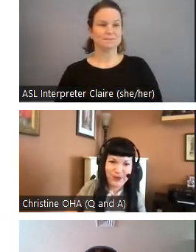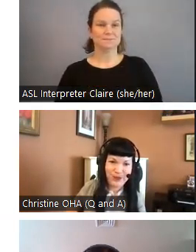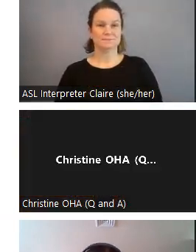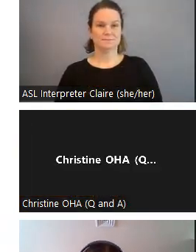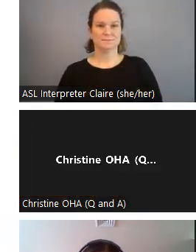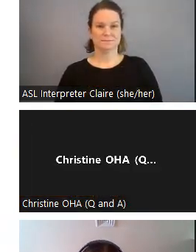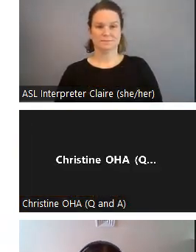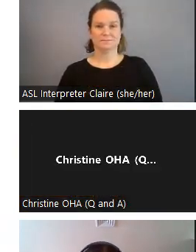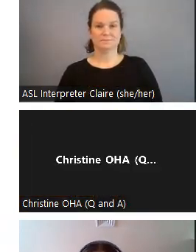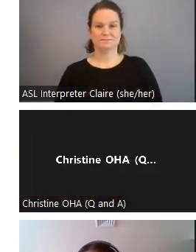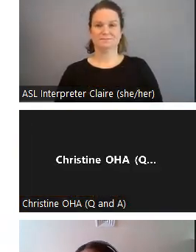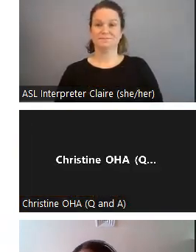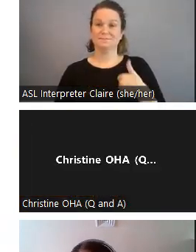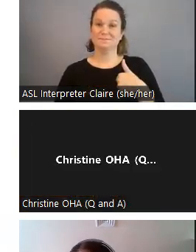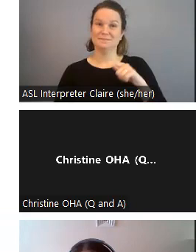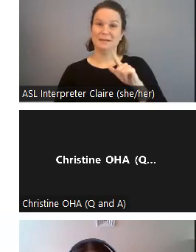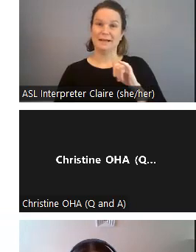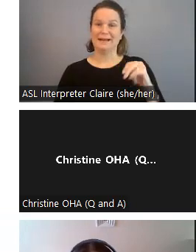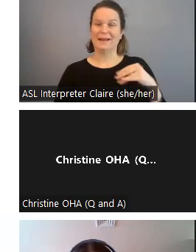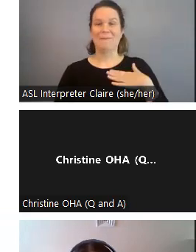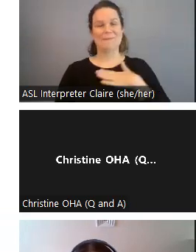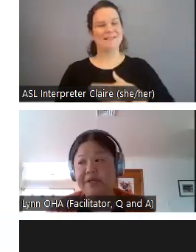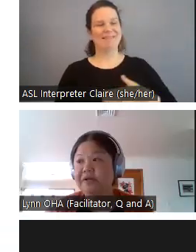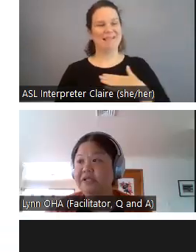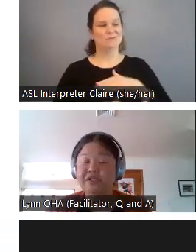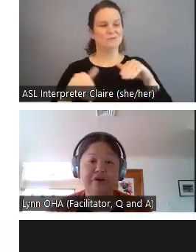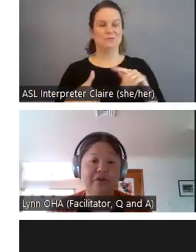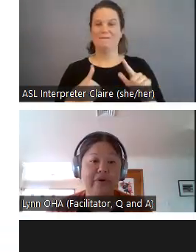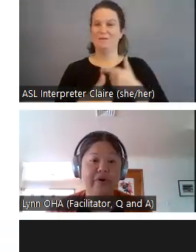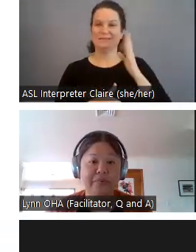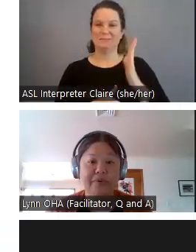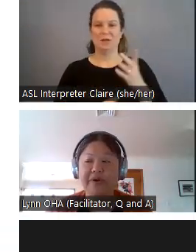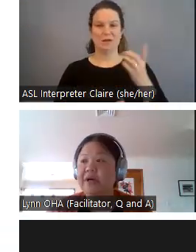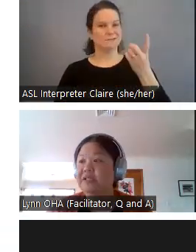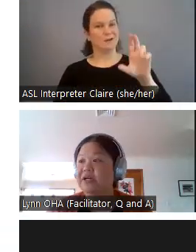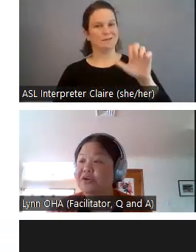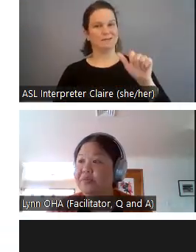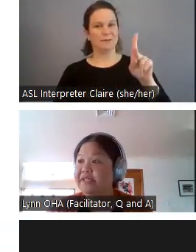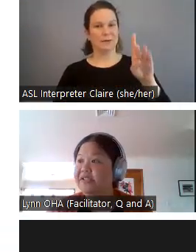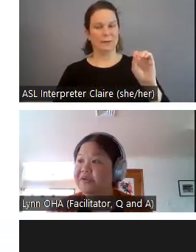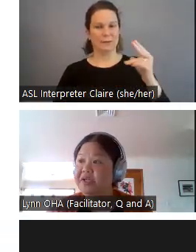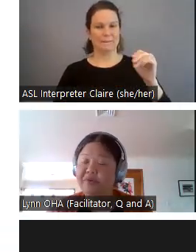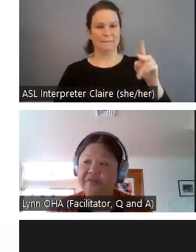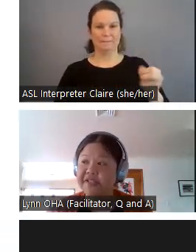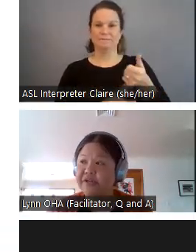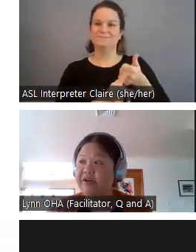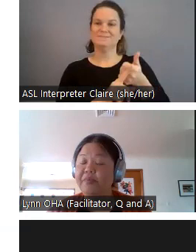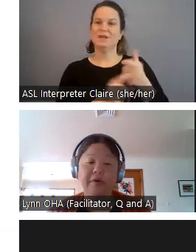This is Lynn. It is my pleasure to introduce our first speaker, Dr. Aluko